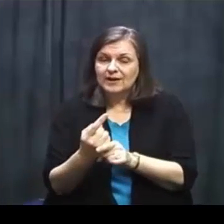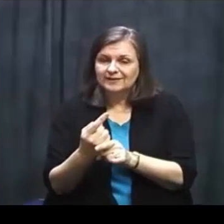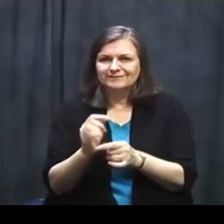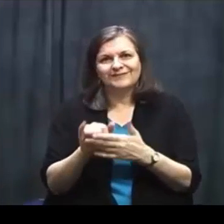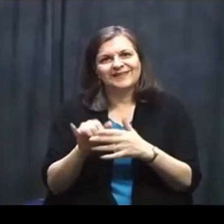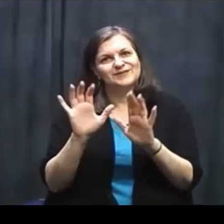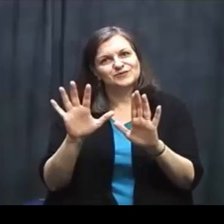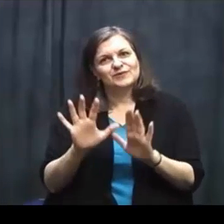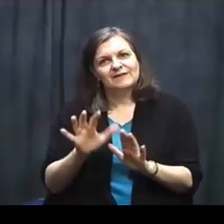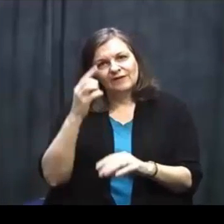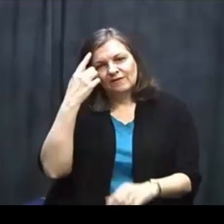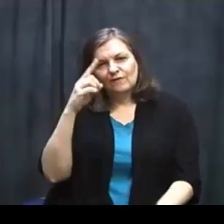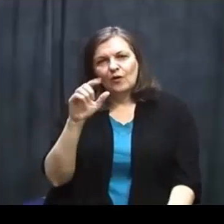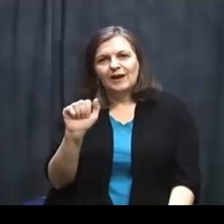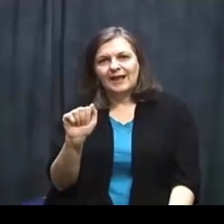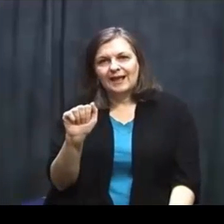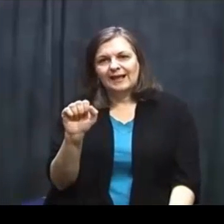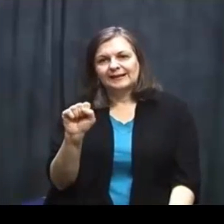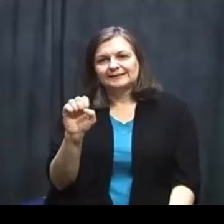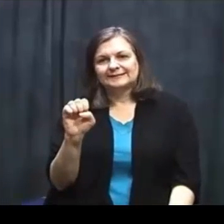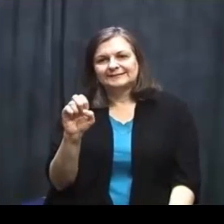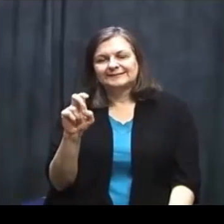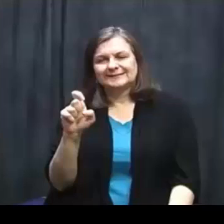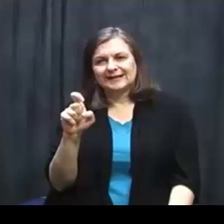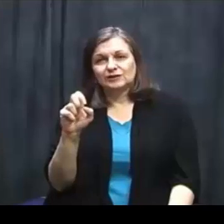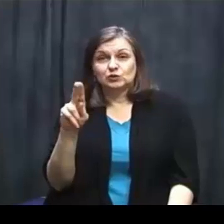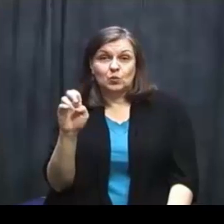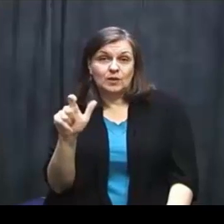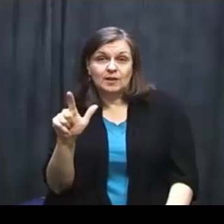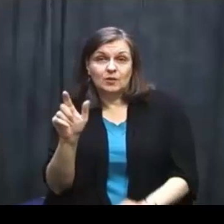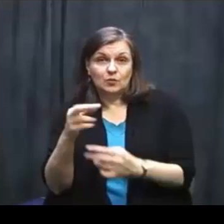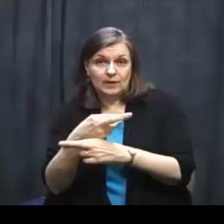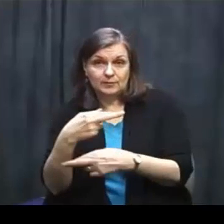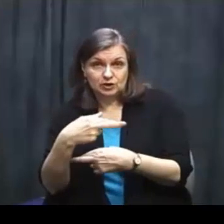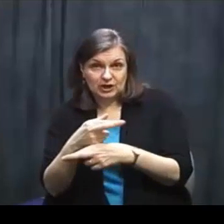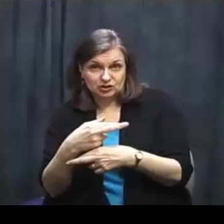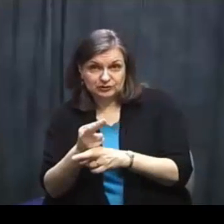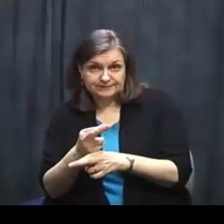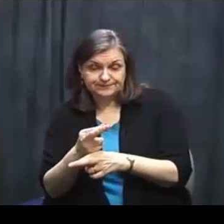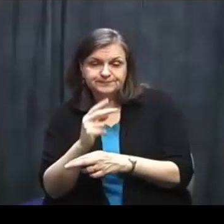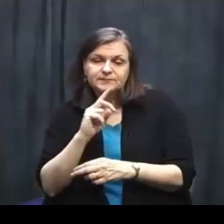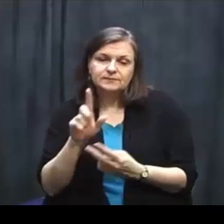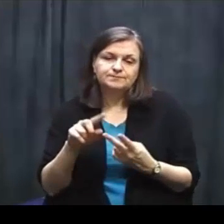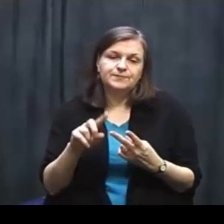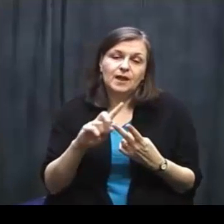when the soil conditions are right -- this is terrific! for asexual reproduction now there other modifications